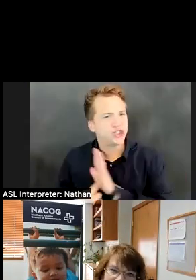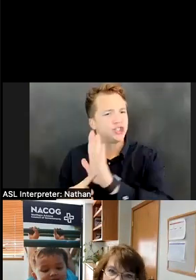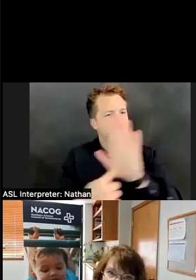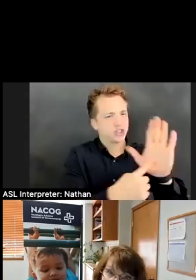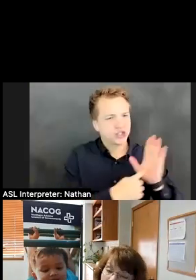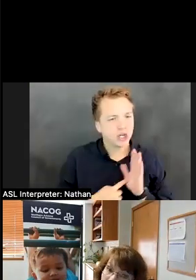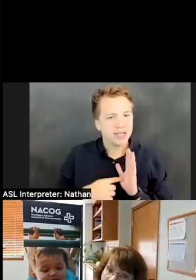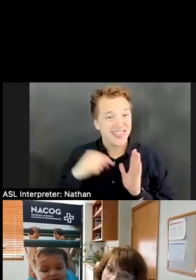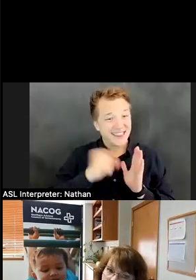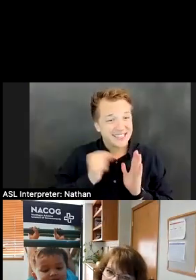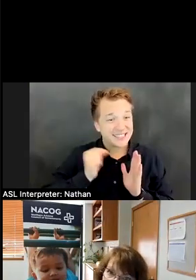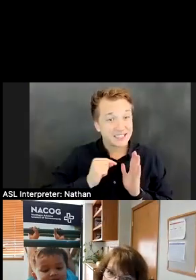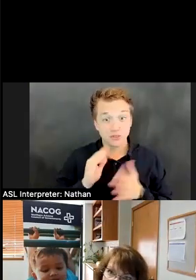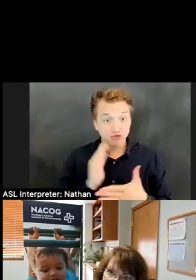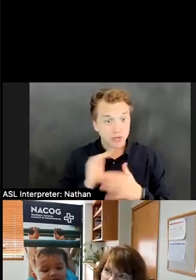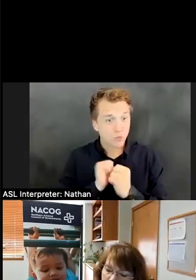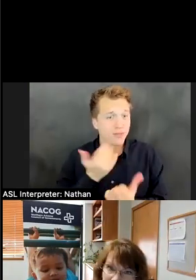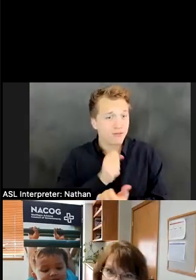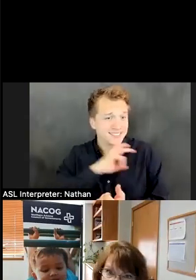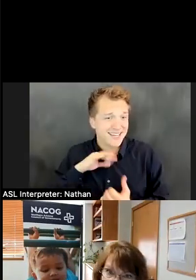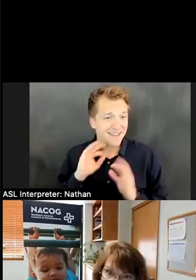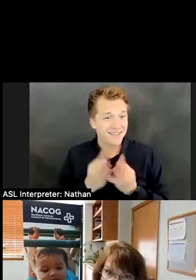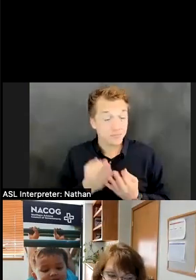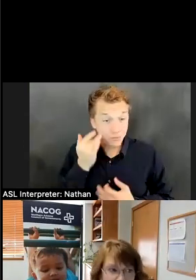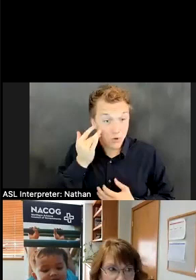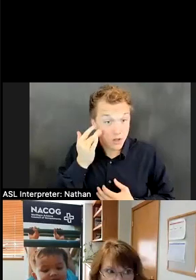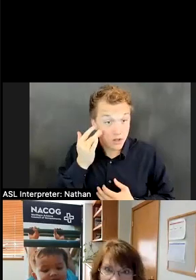We need to share it with our staff and families. Why?